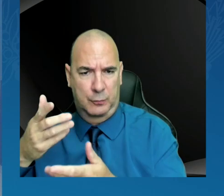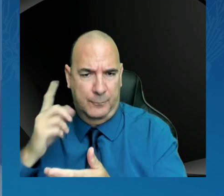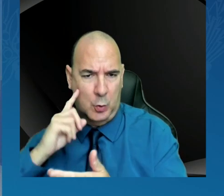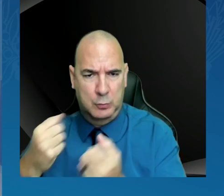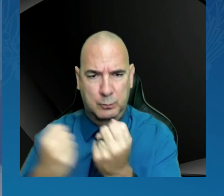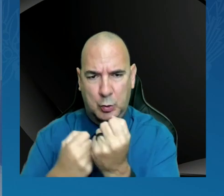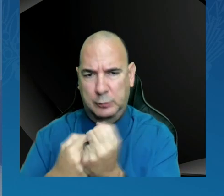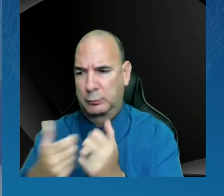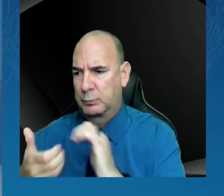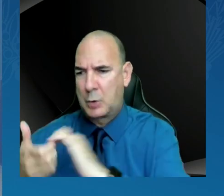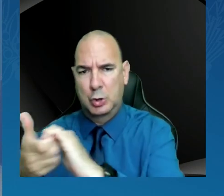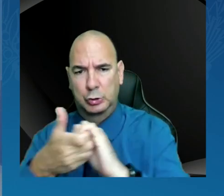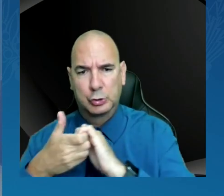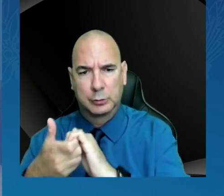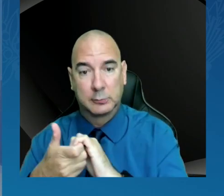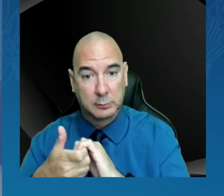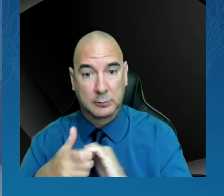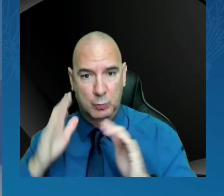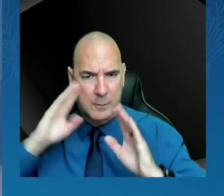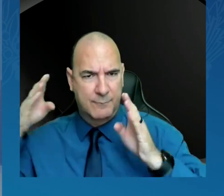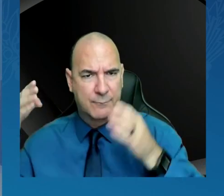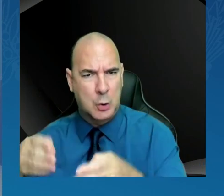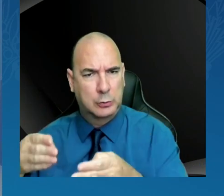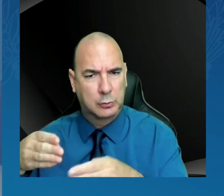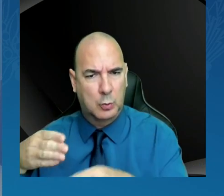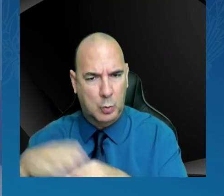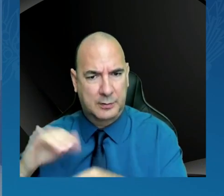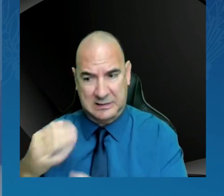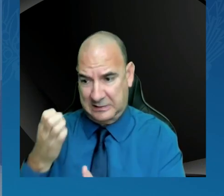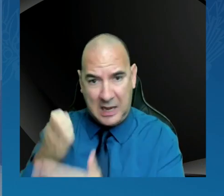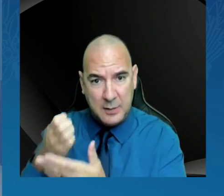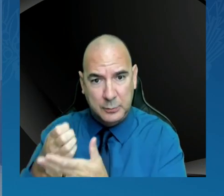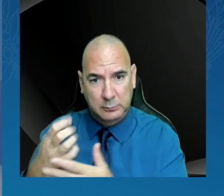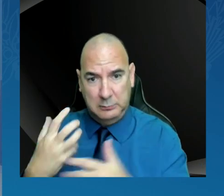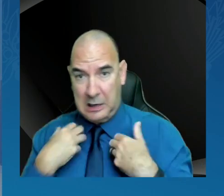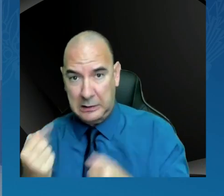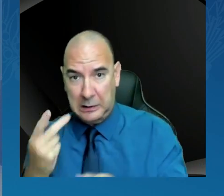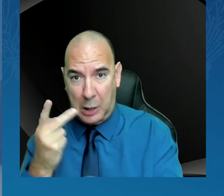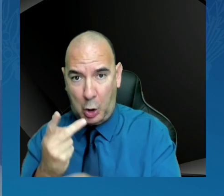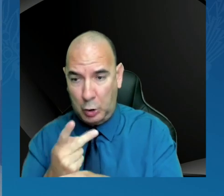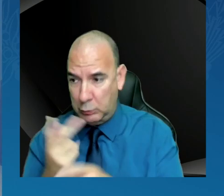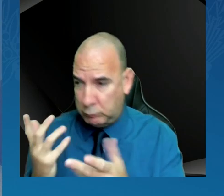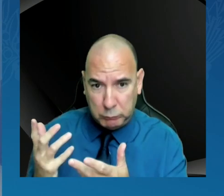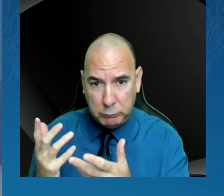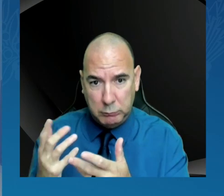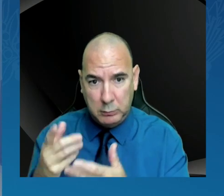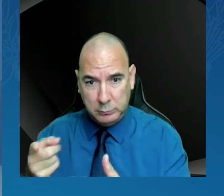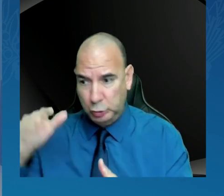in the kids economies, for example, health care and educational occupations and childcare. In this way, we've been collaborating,